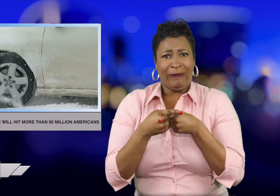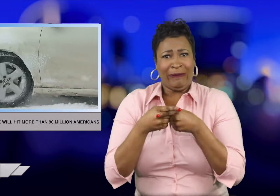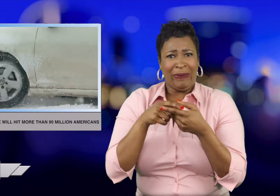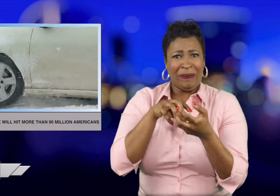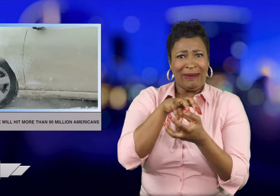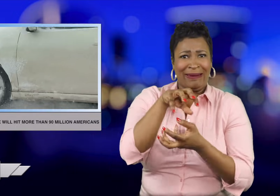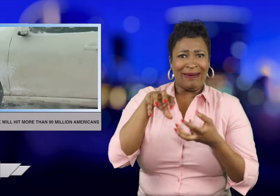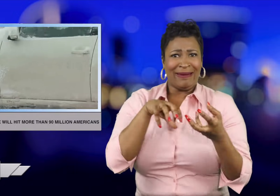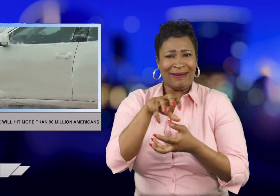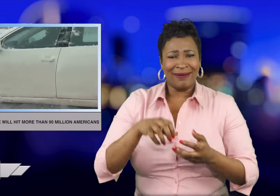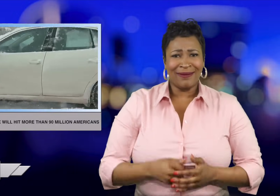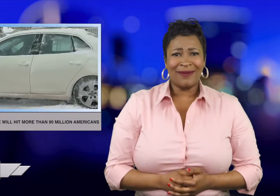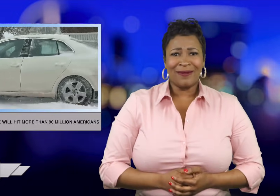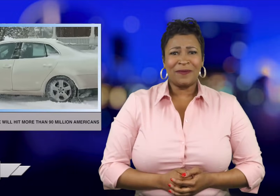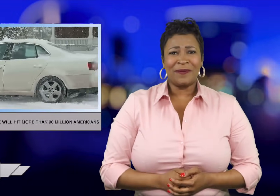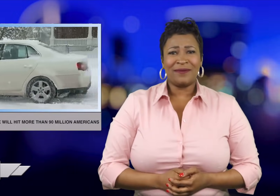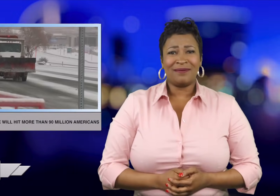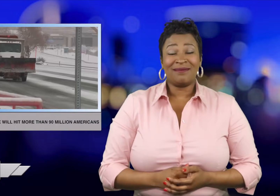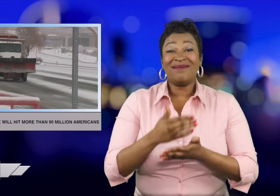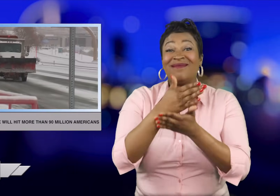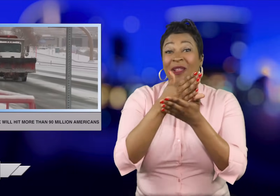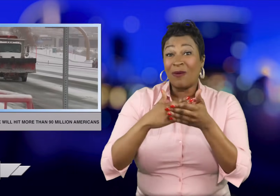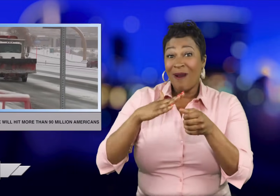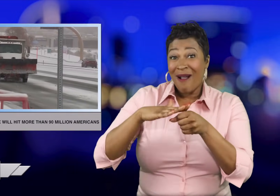producing a wintry mix.